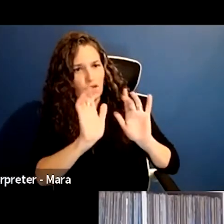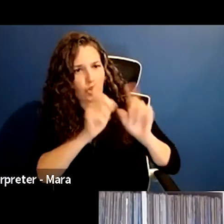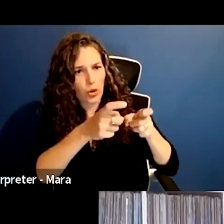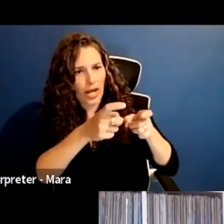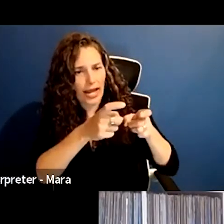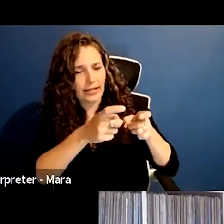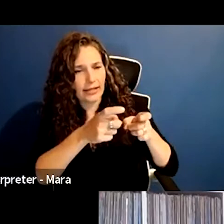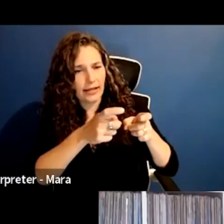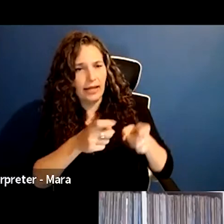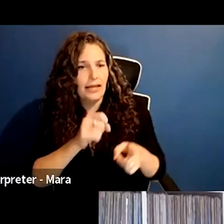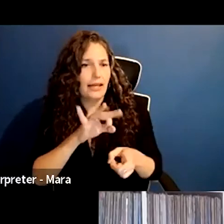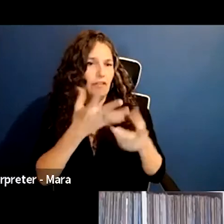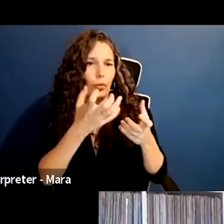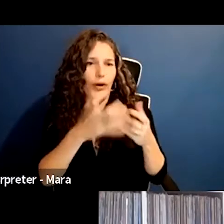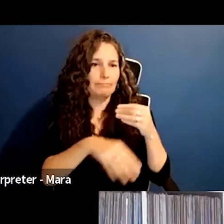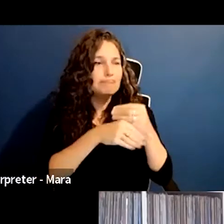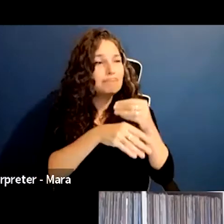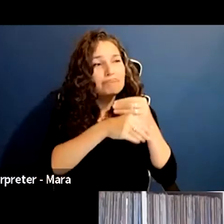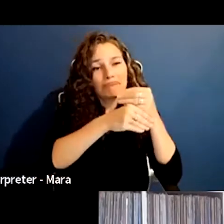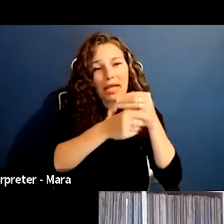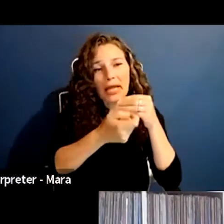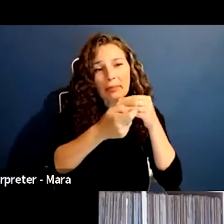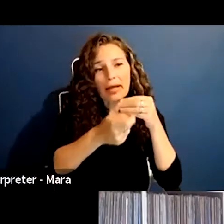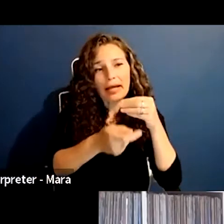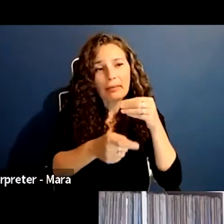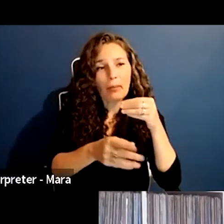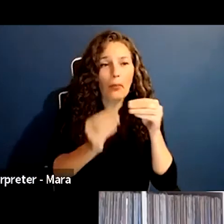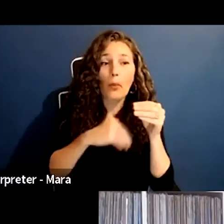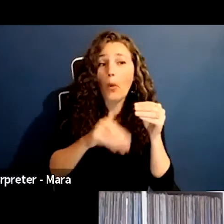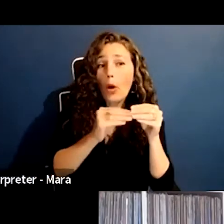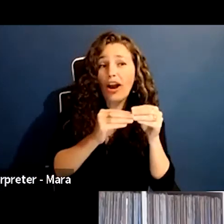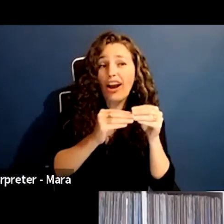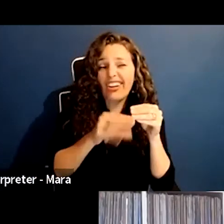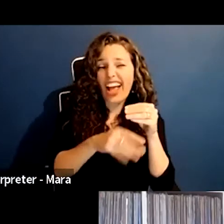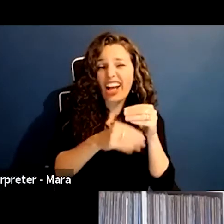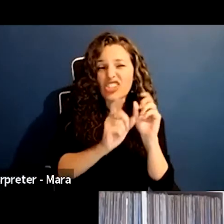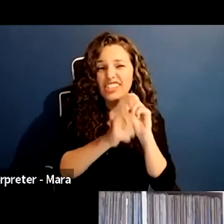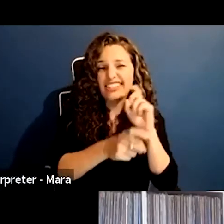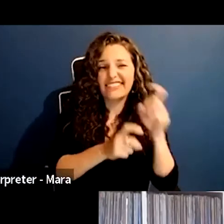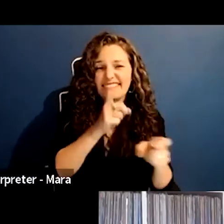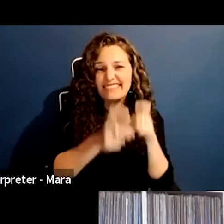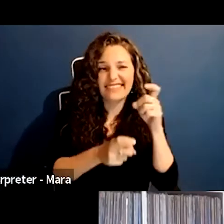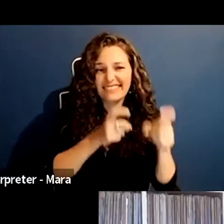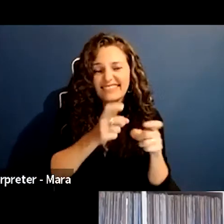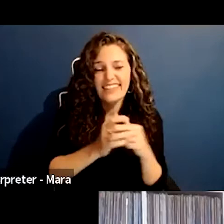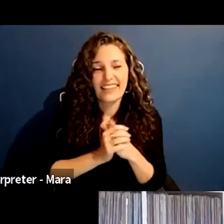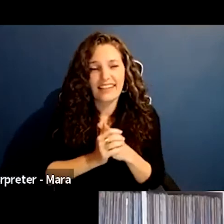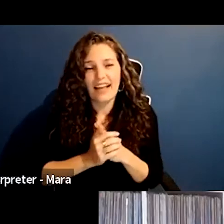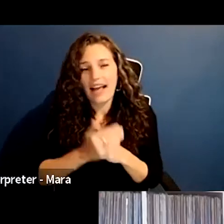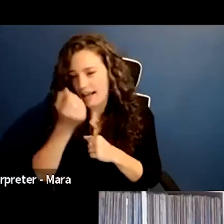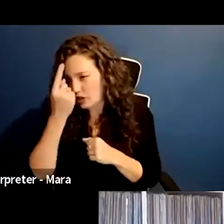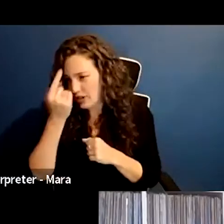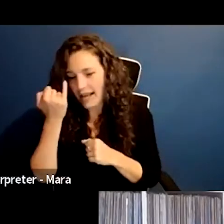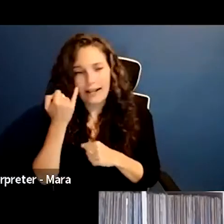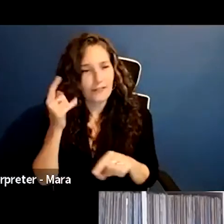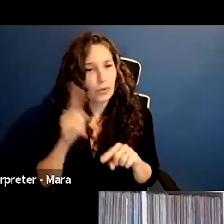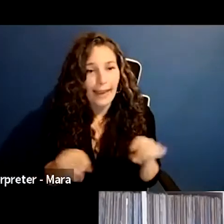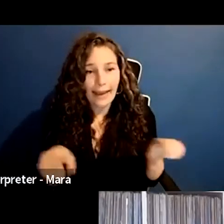if you wanna give a little extra donation to the foundation. I get not everybody's able to do that, totally understand. But if you happen to be, it's a great way